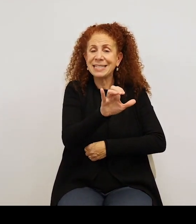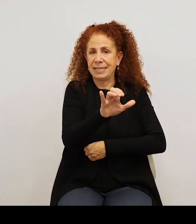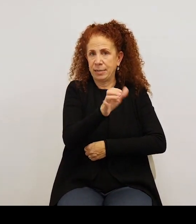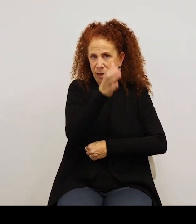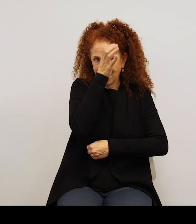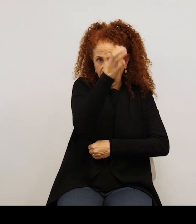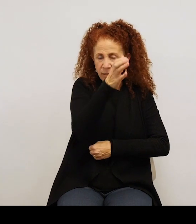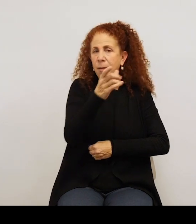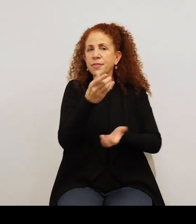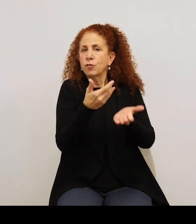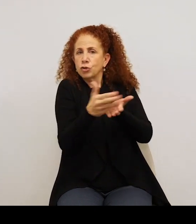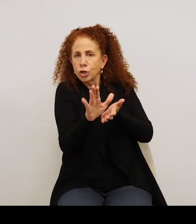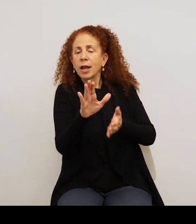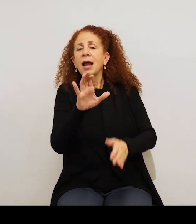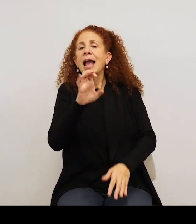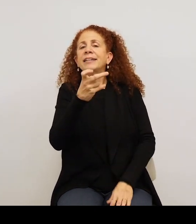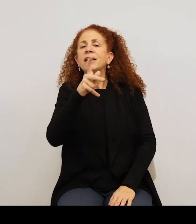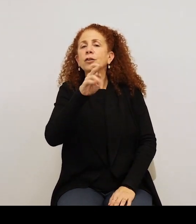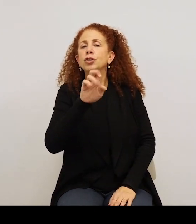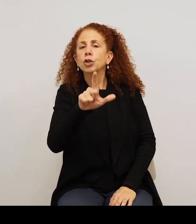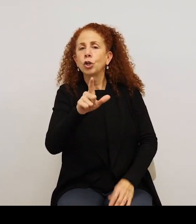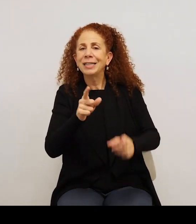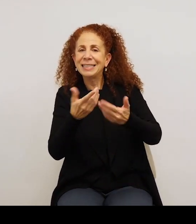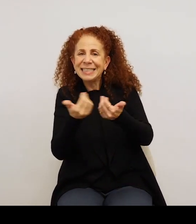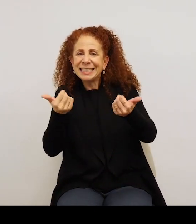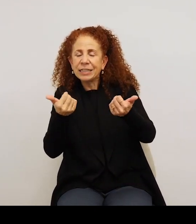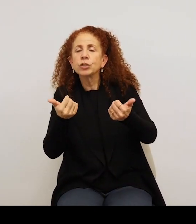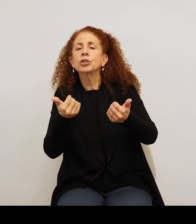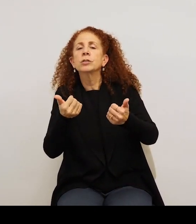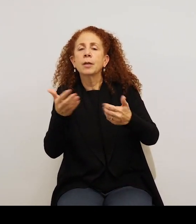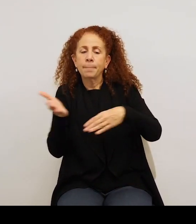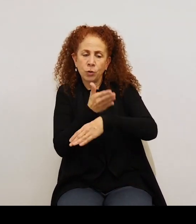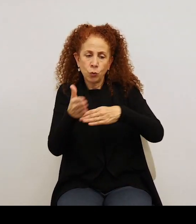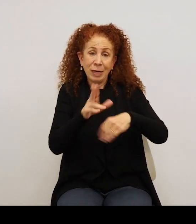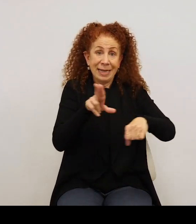they reject the ontological distinctions between nature and culture as well as